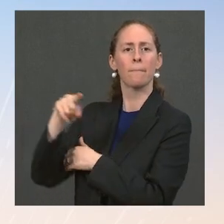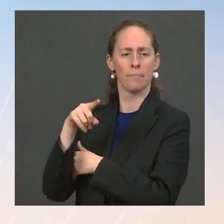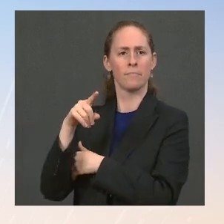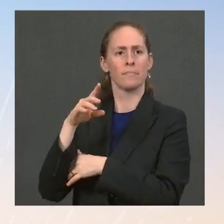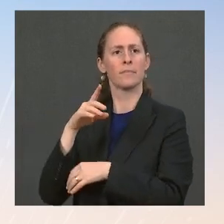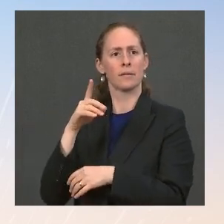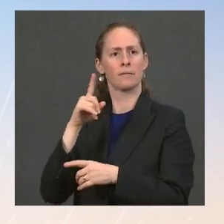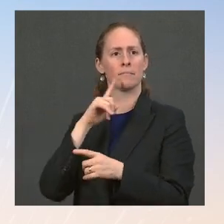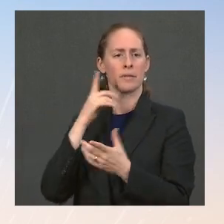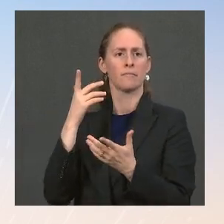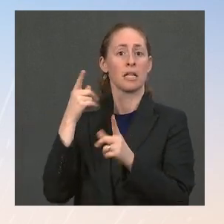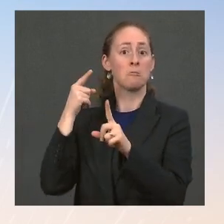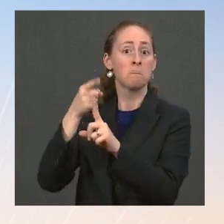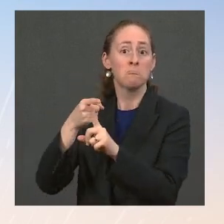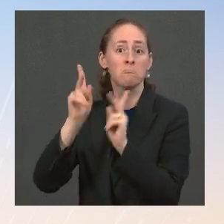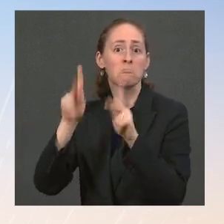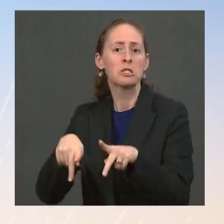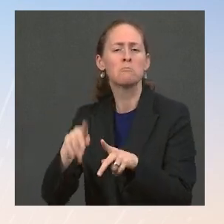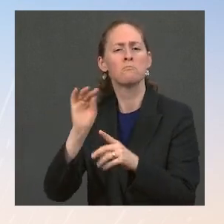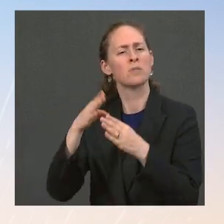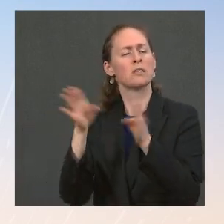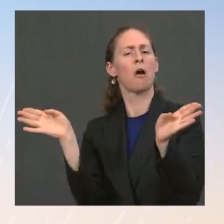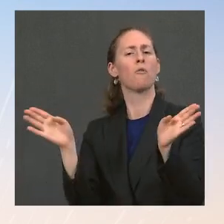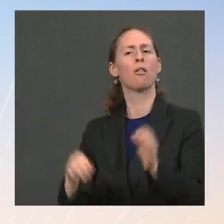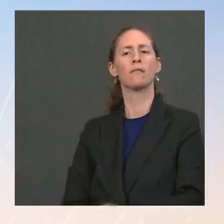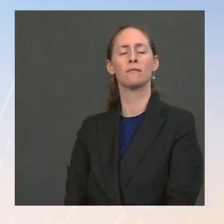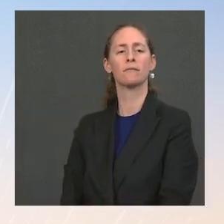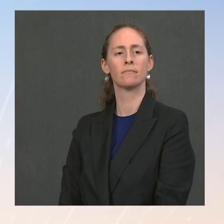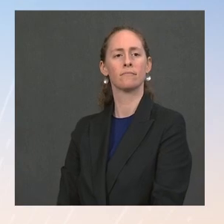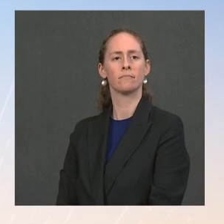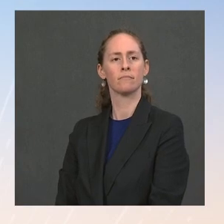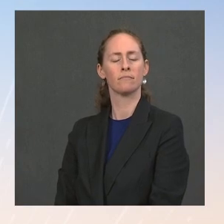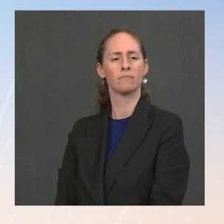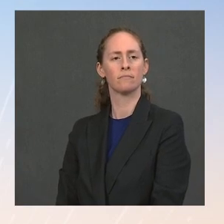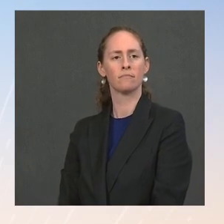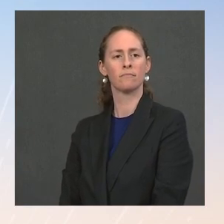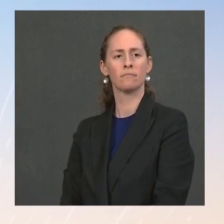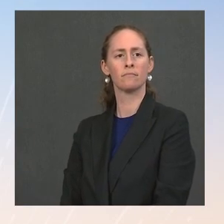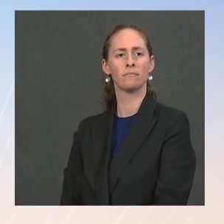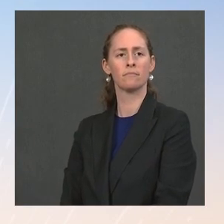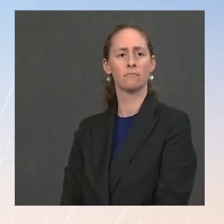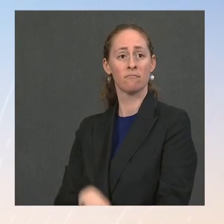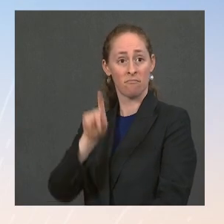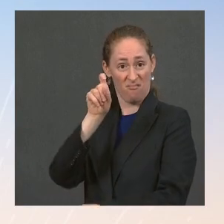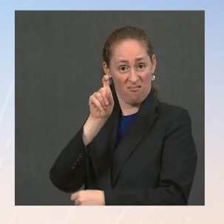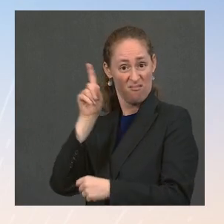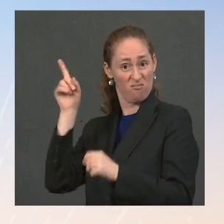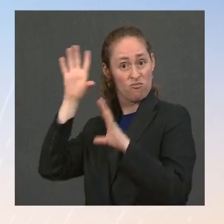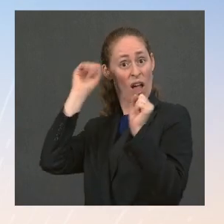how often does President Biden call around trying to help his friends cut the line? Ms. Psaki: That certainly was not his intention.